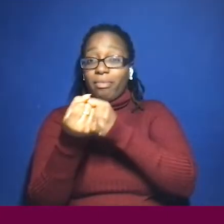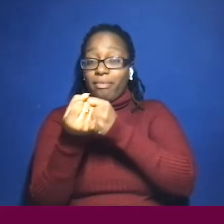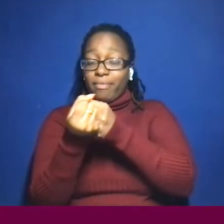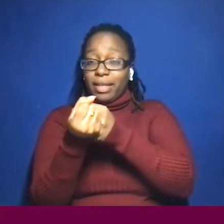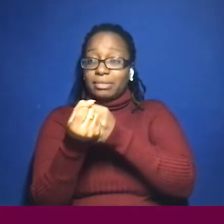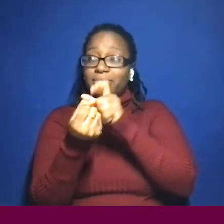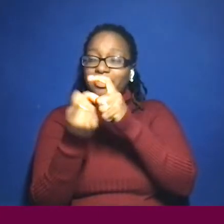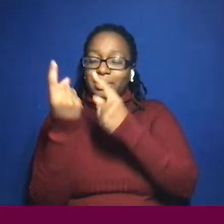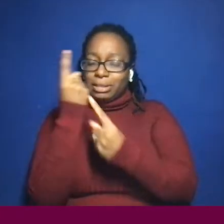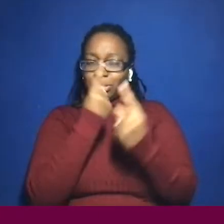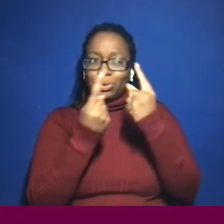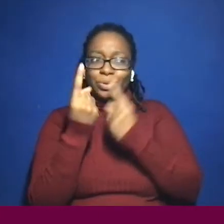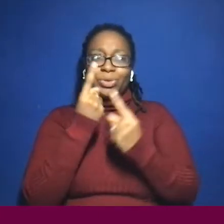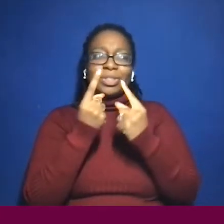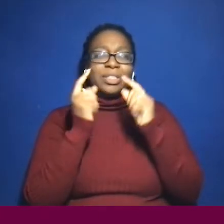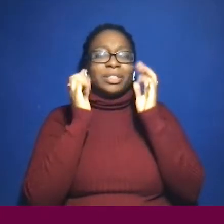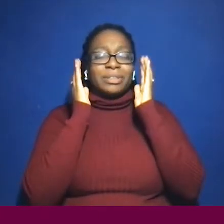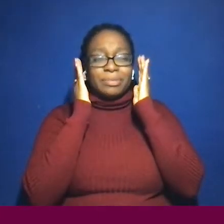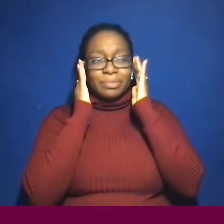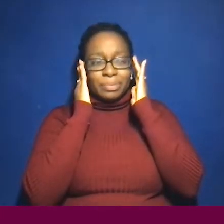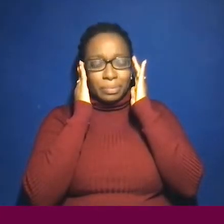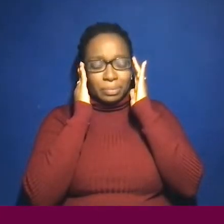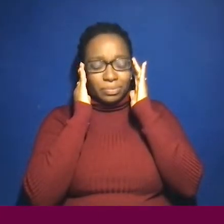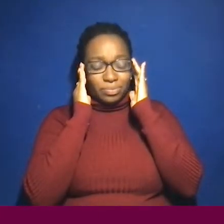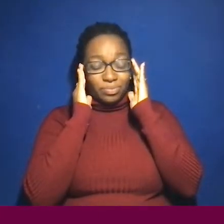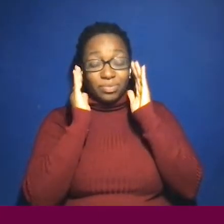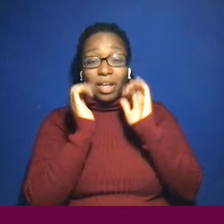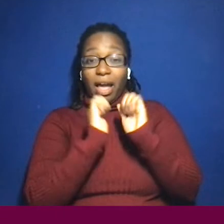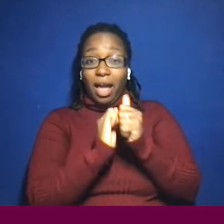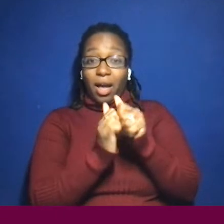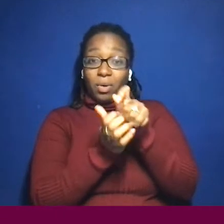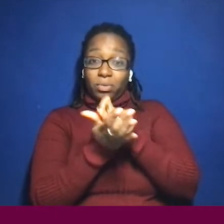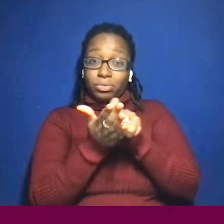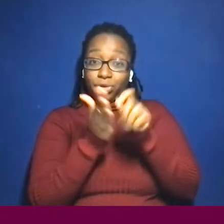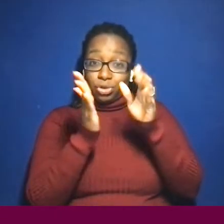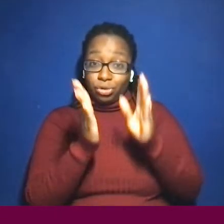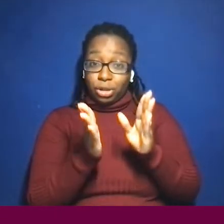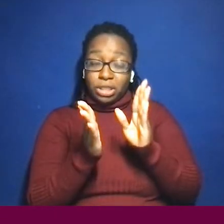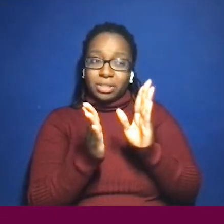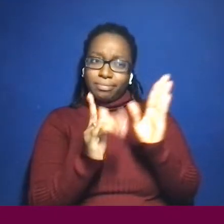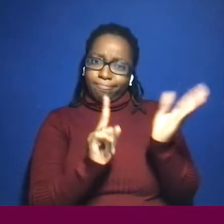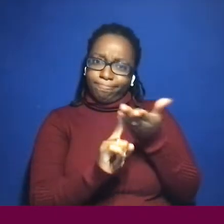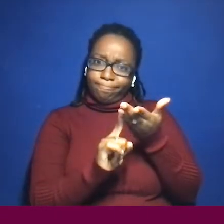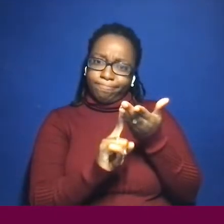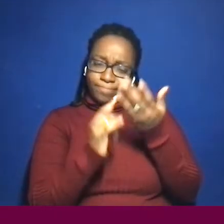to think about how to interest journalists or to get those stories out through your own,